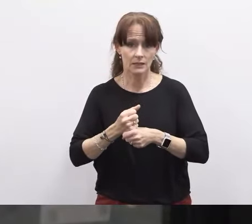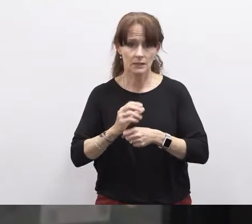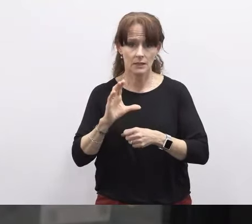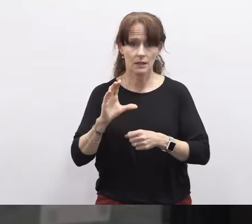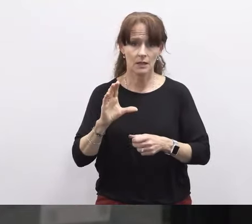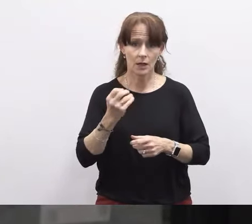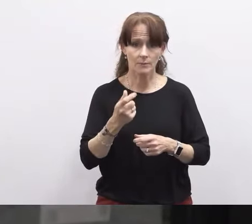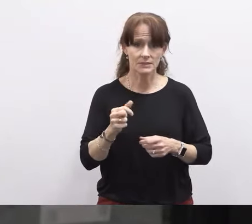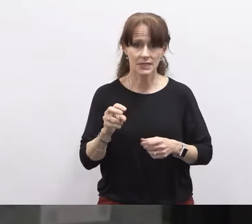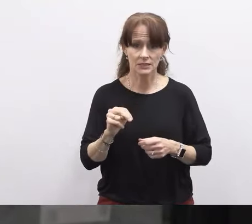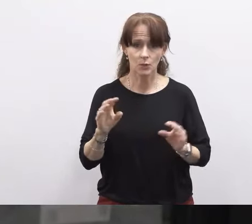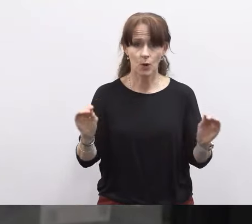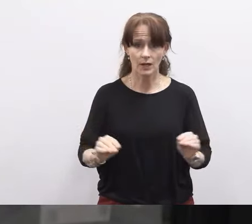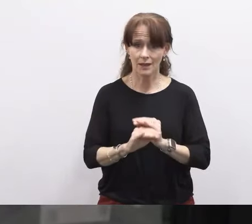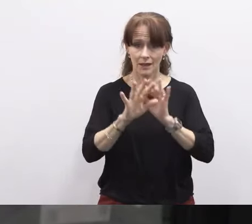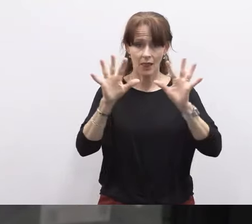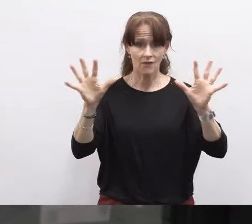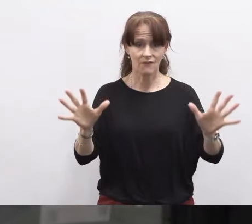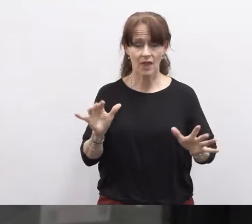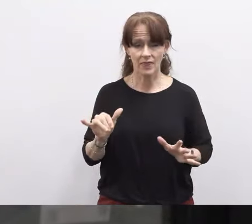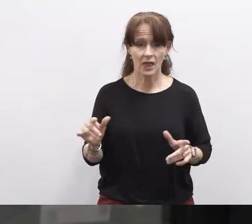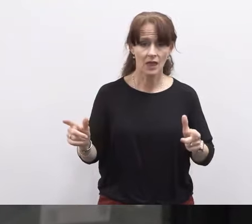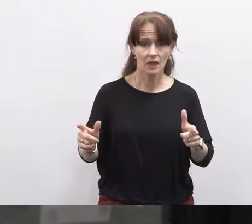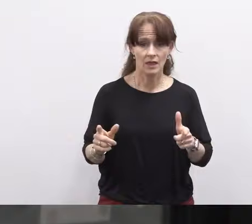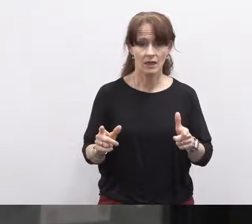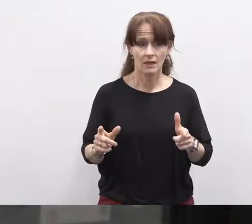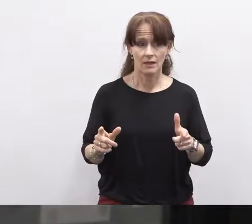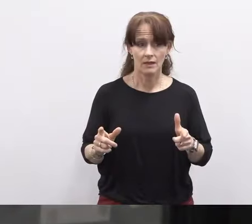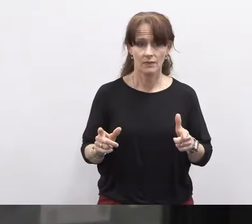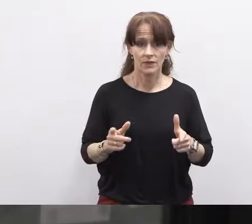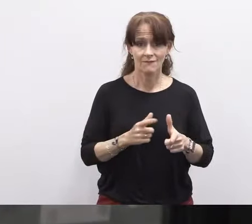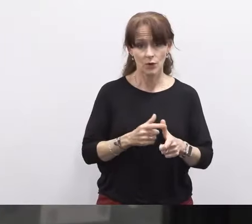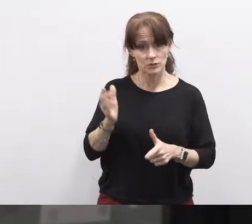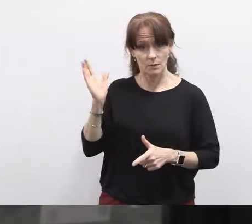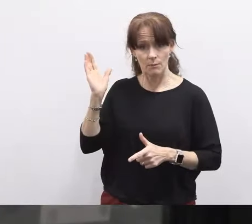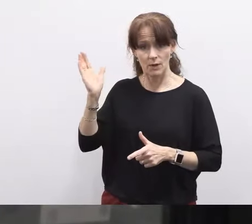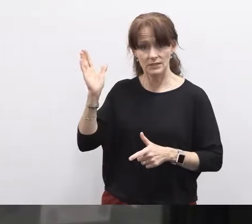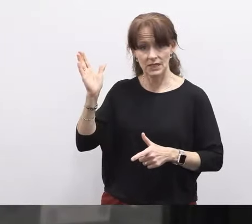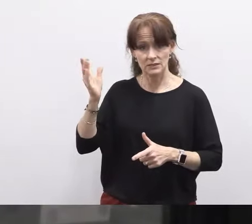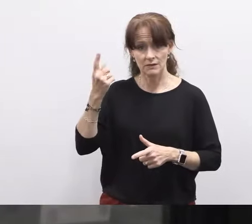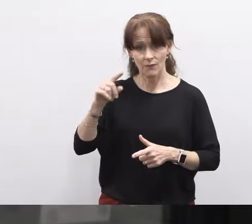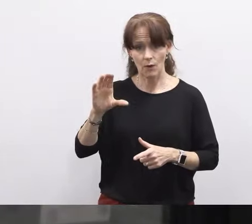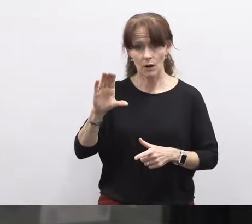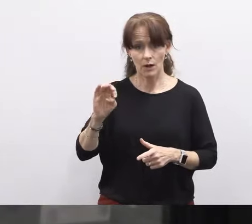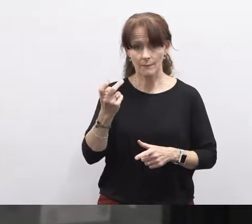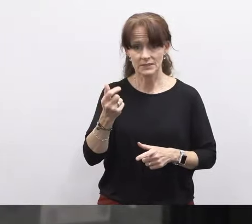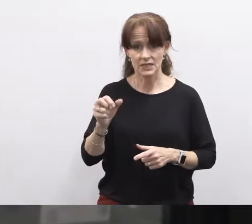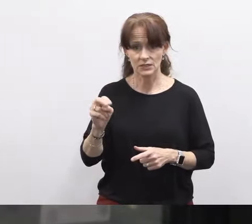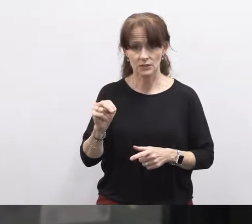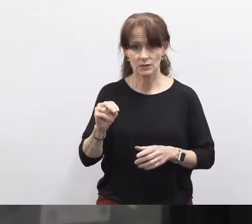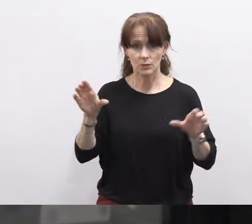You'd like to clarify that record. The first presentation for compensation was done by CSEA.